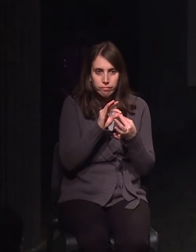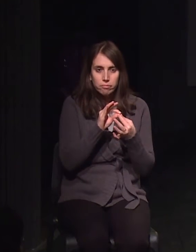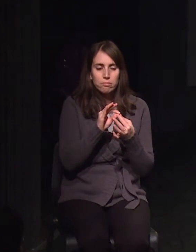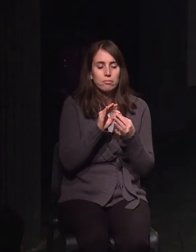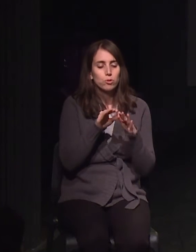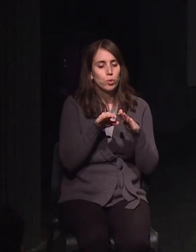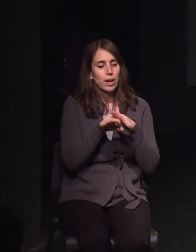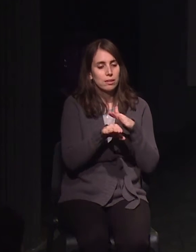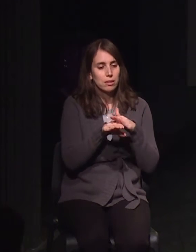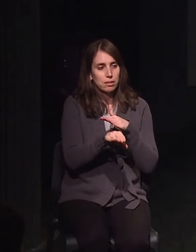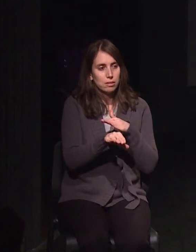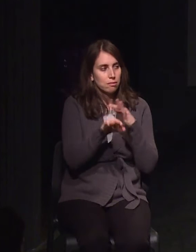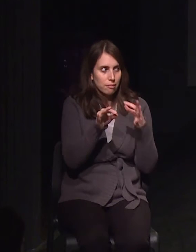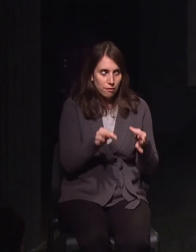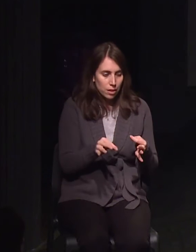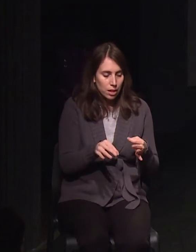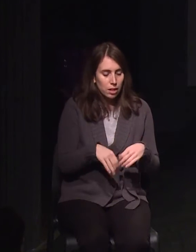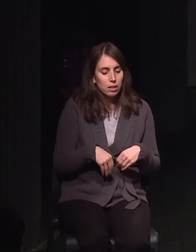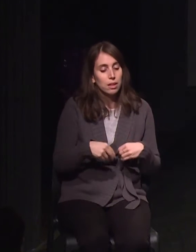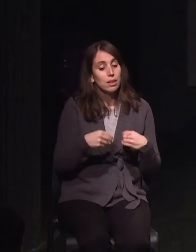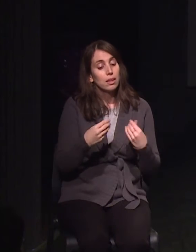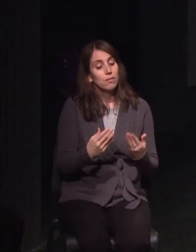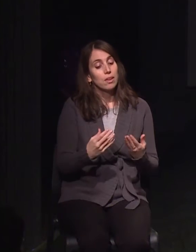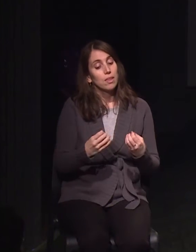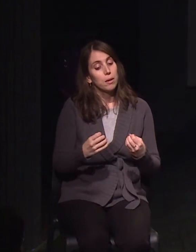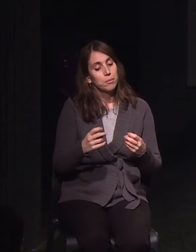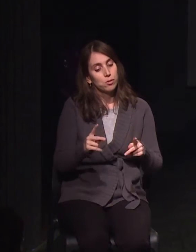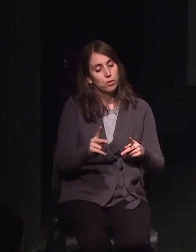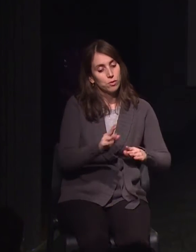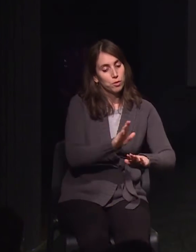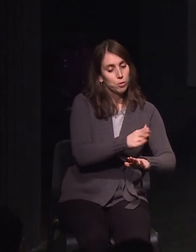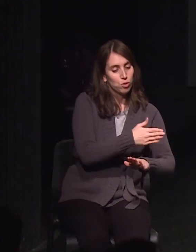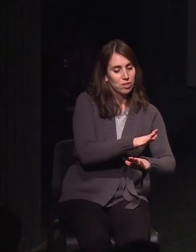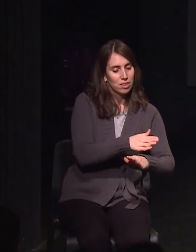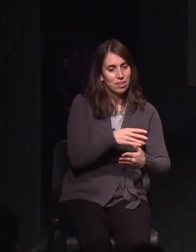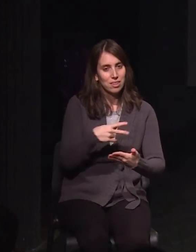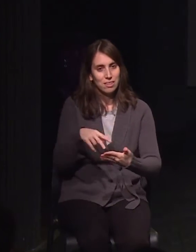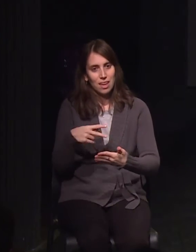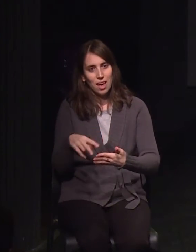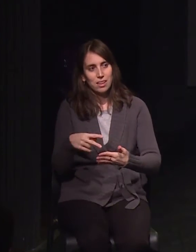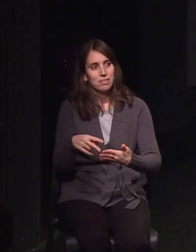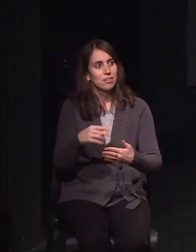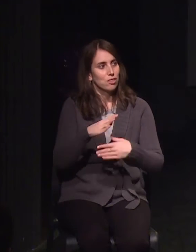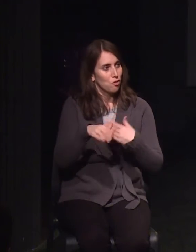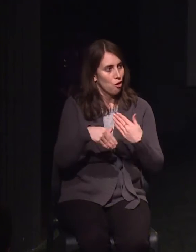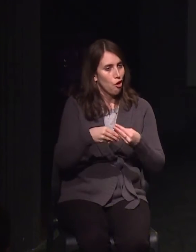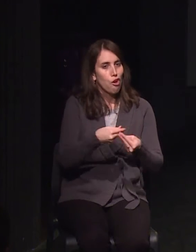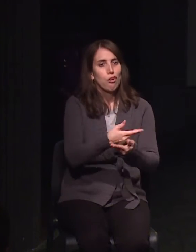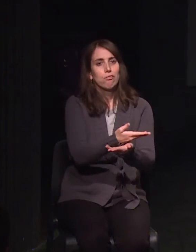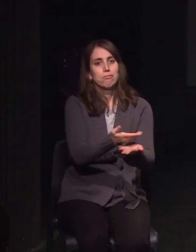but giving the opportunity for music and for dance to be shared by everybody, and maybe